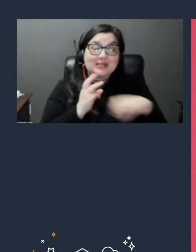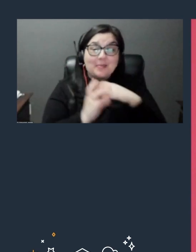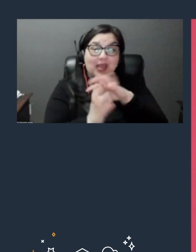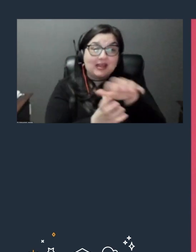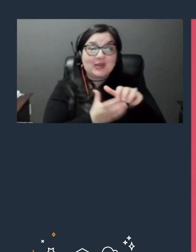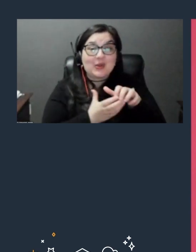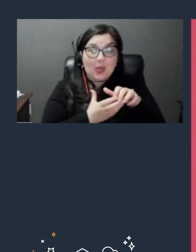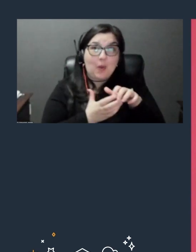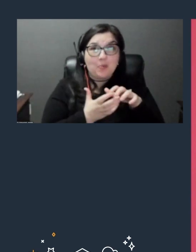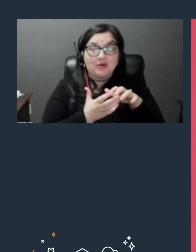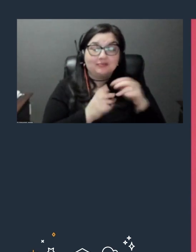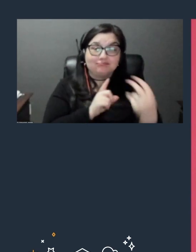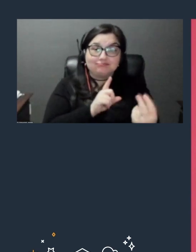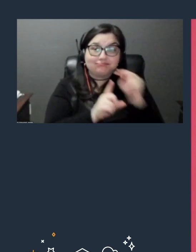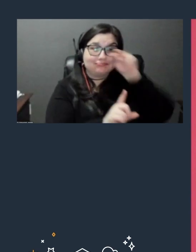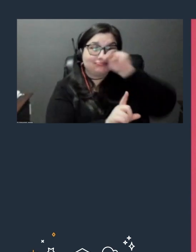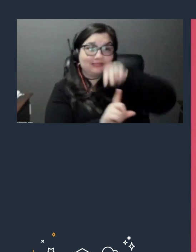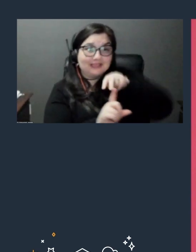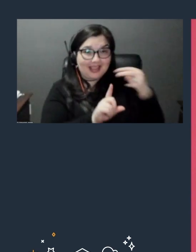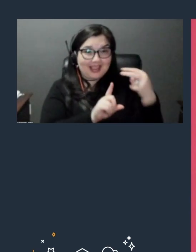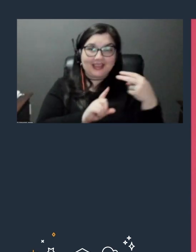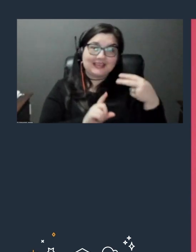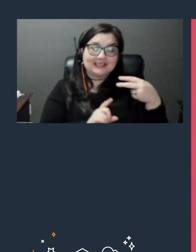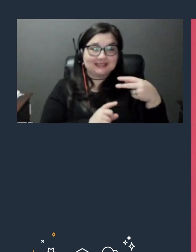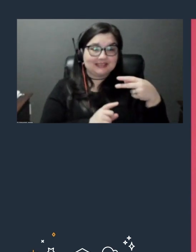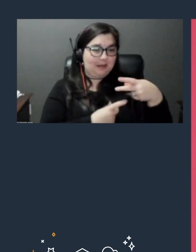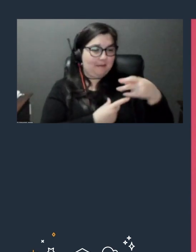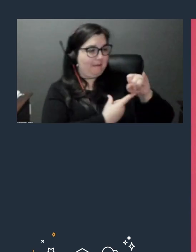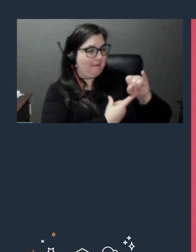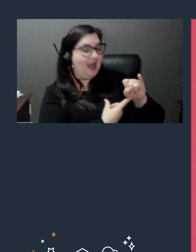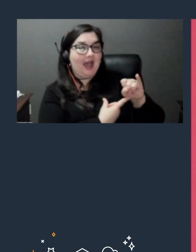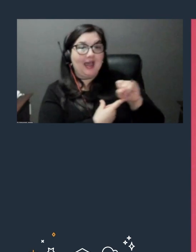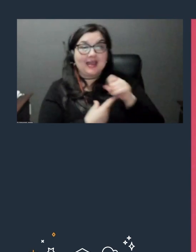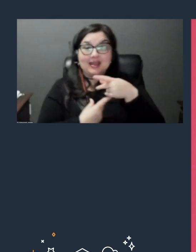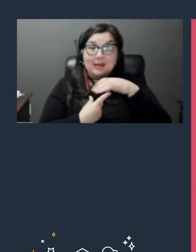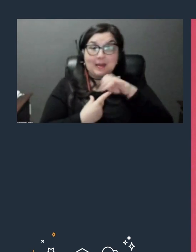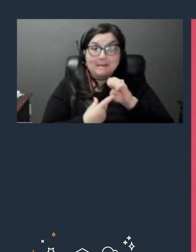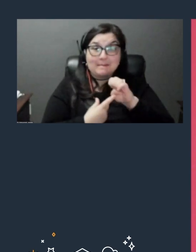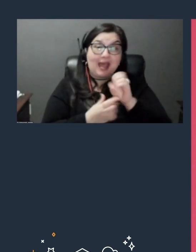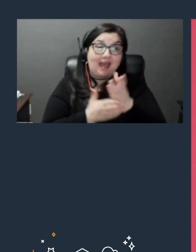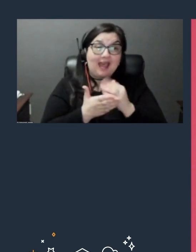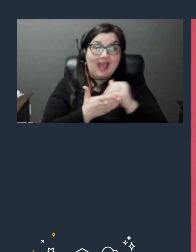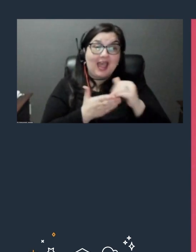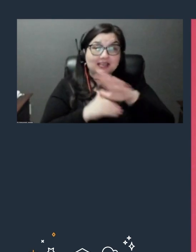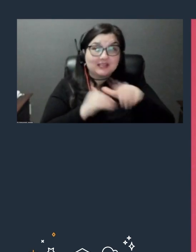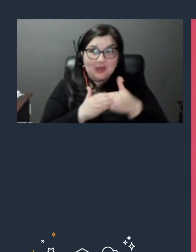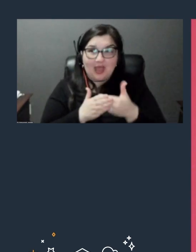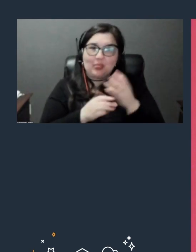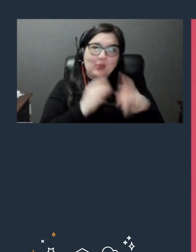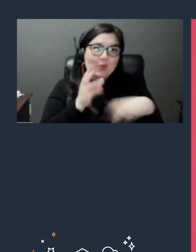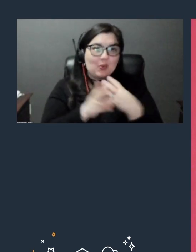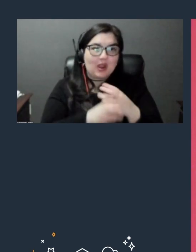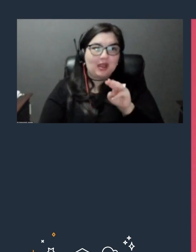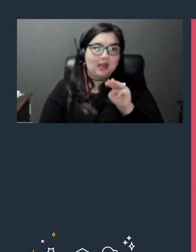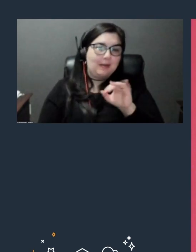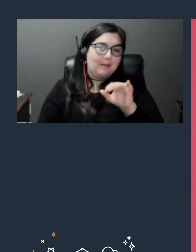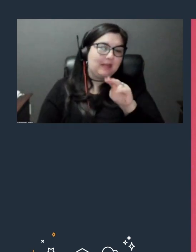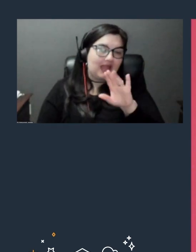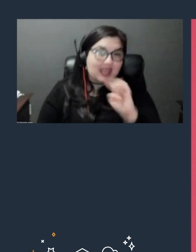If you think about, if you construe the term very broadly, there's pies all around the world. There's mince pie. There's pizza pie. - I vote for mince pie. Yeah.